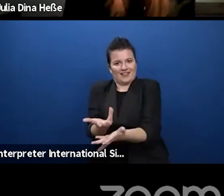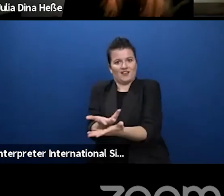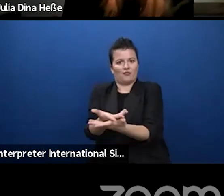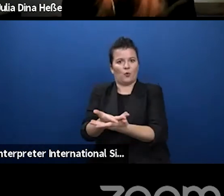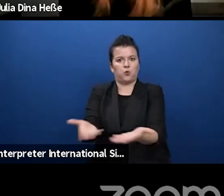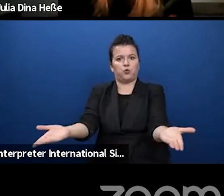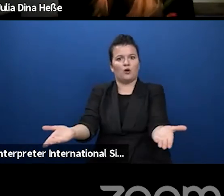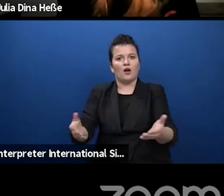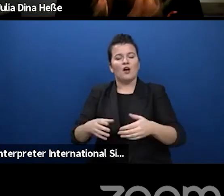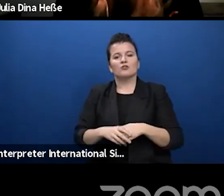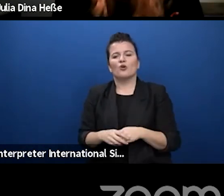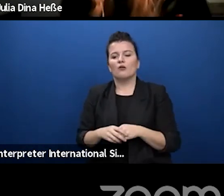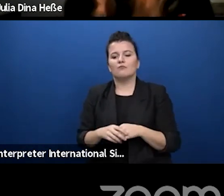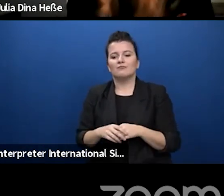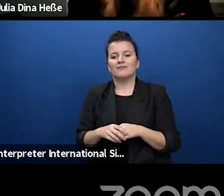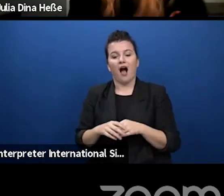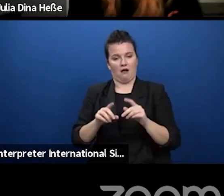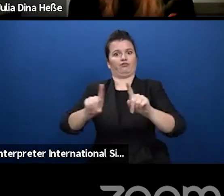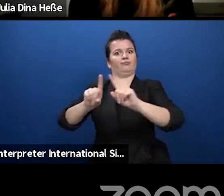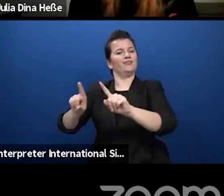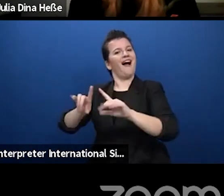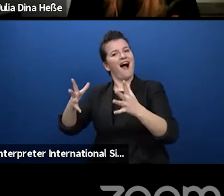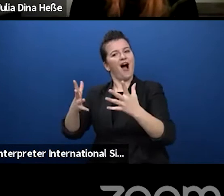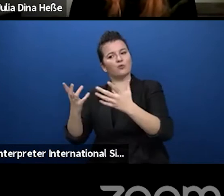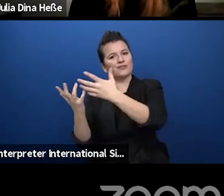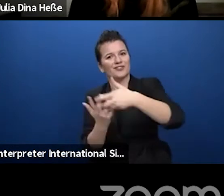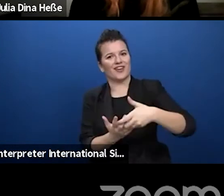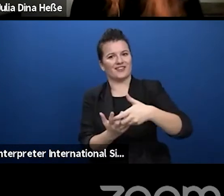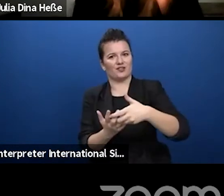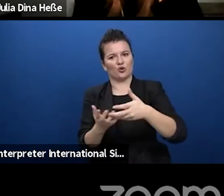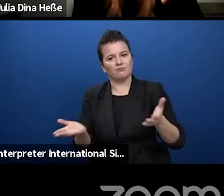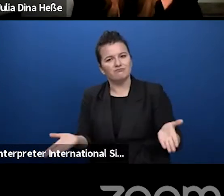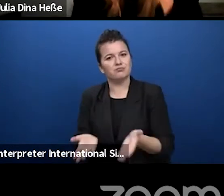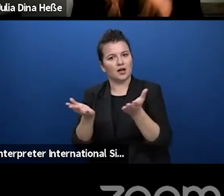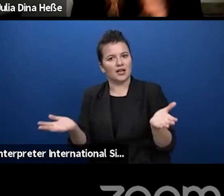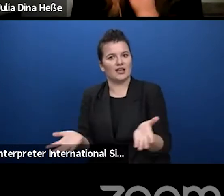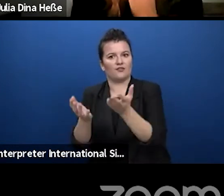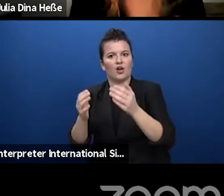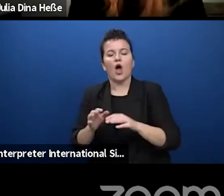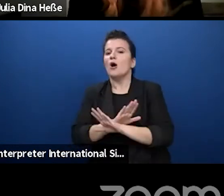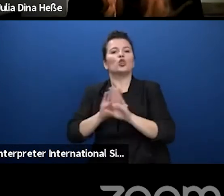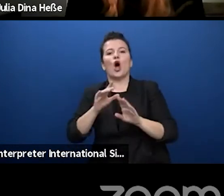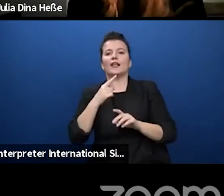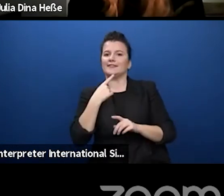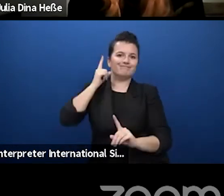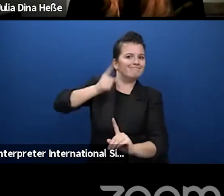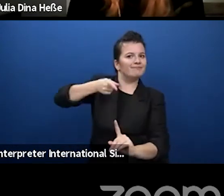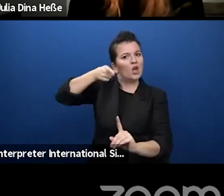we work together you know like for me, it's more about not differentiating the people and say okay you do this kind of dance and you do this kind of dance and you do this kind of dance because